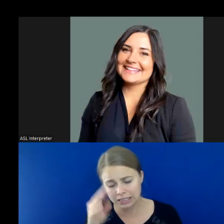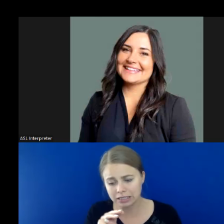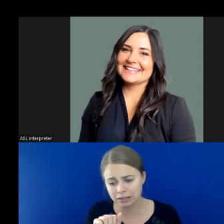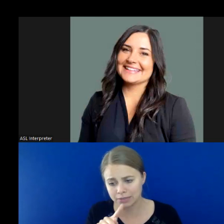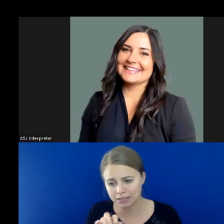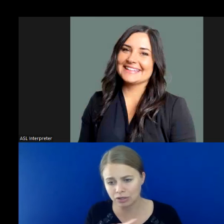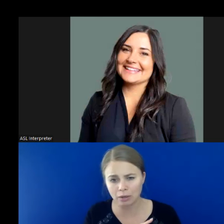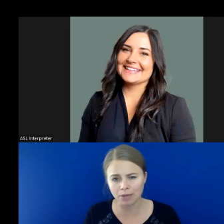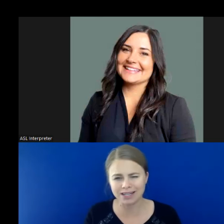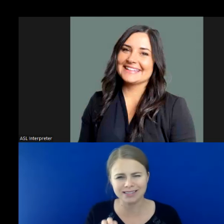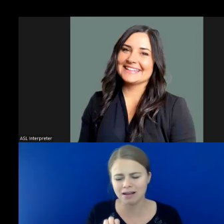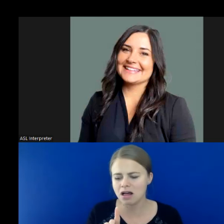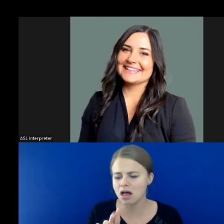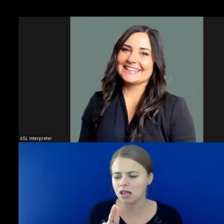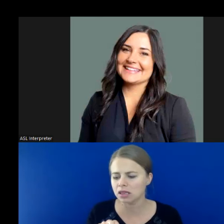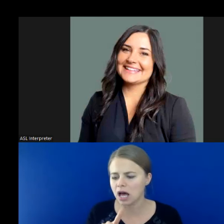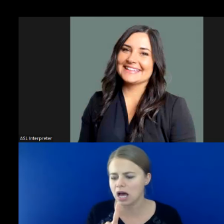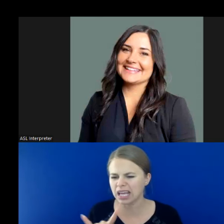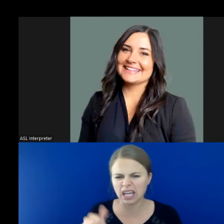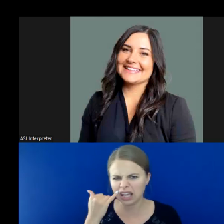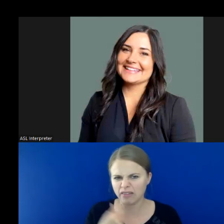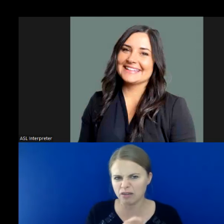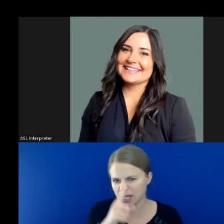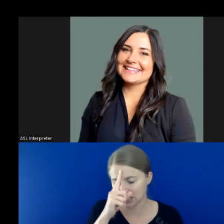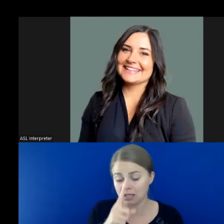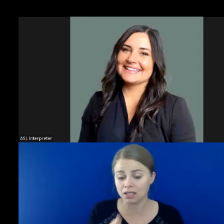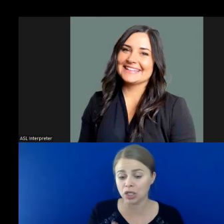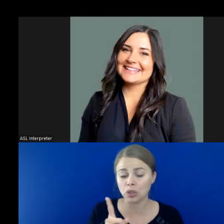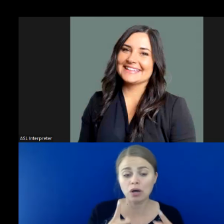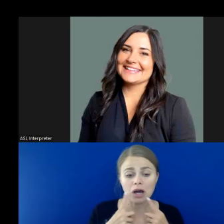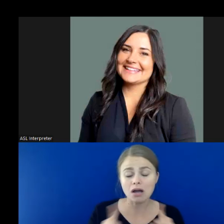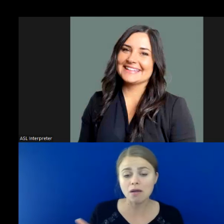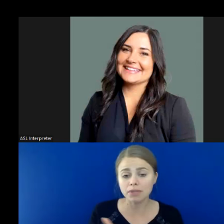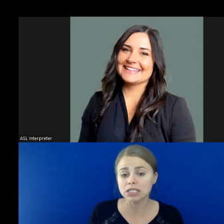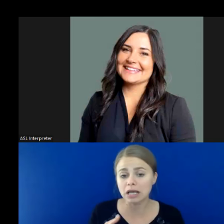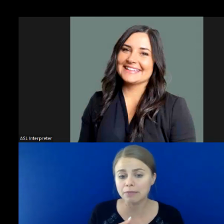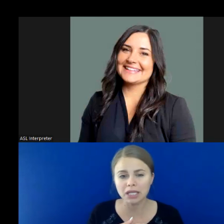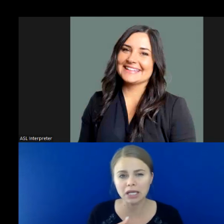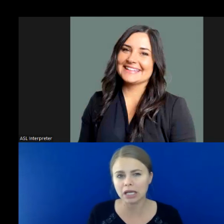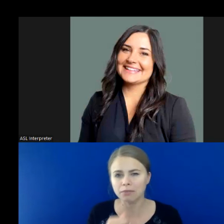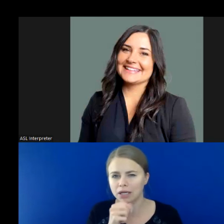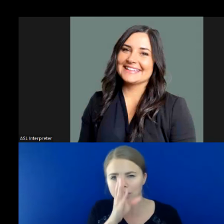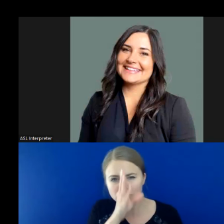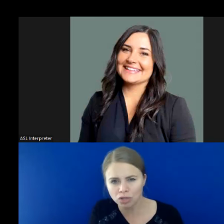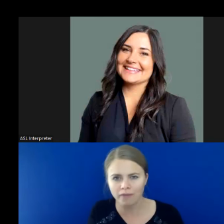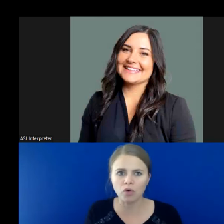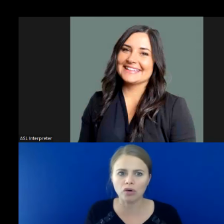of a different presentation of the same information, if that makes sense. So, it's a little less clunky